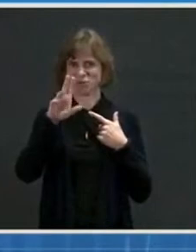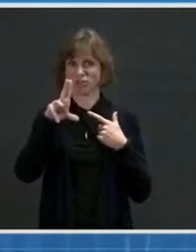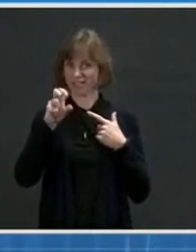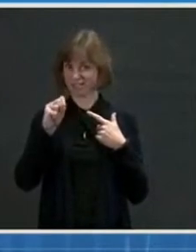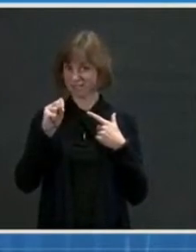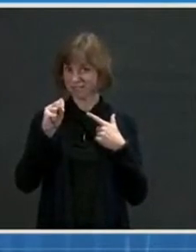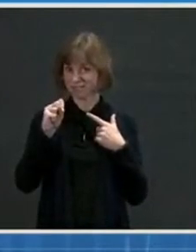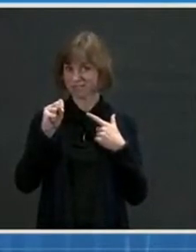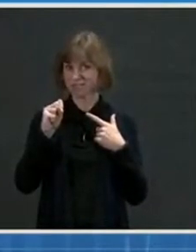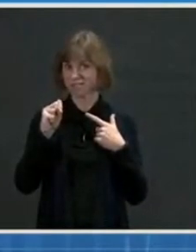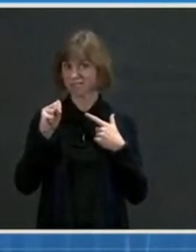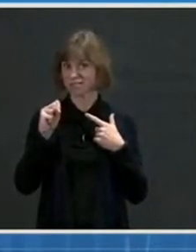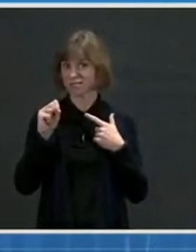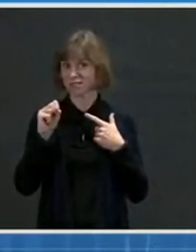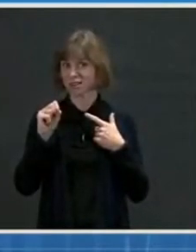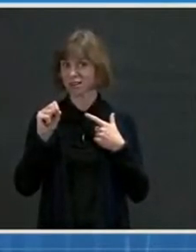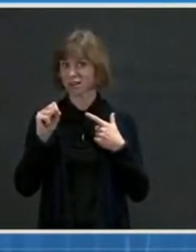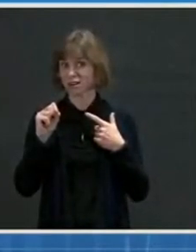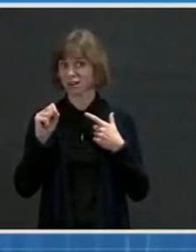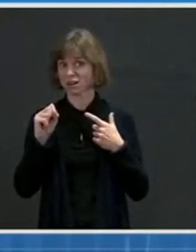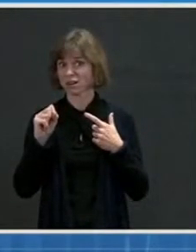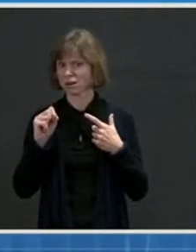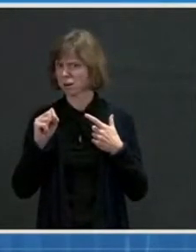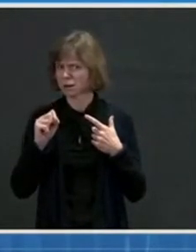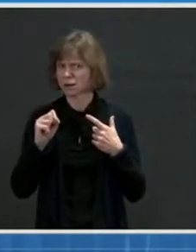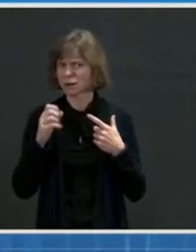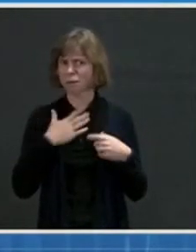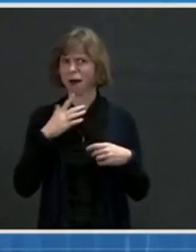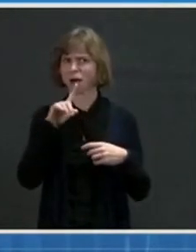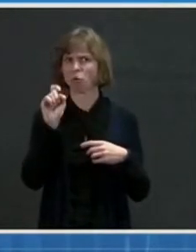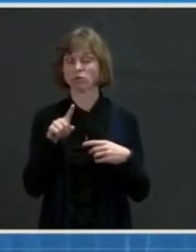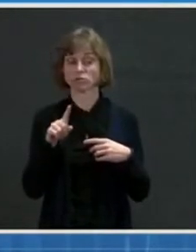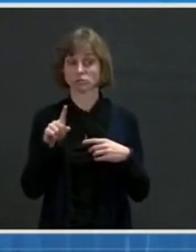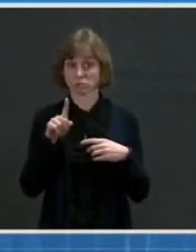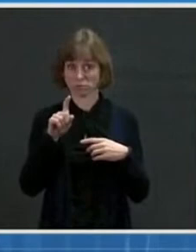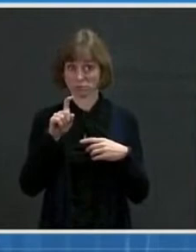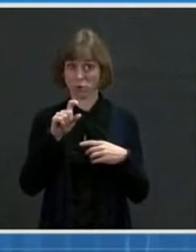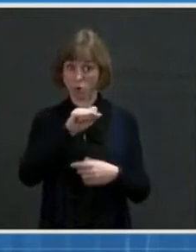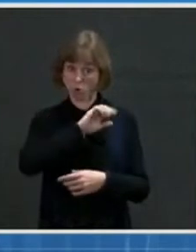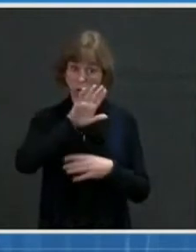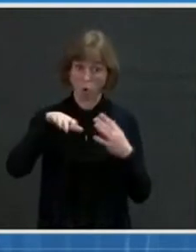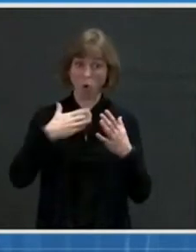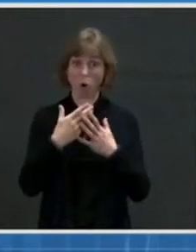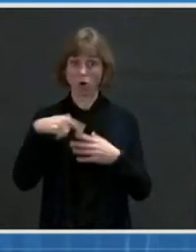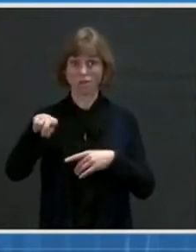REPORTING FROM THE STATES TO